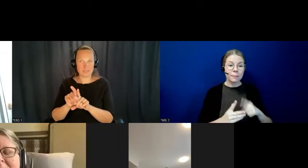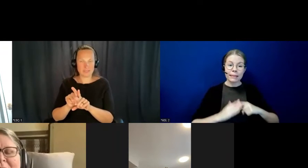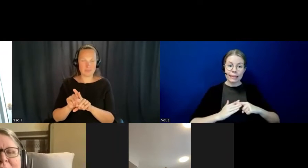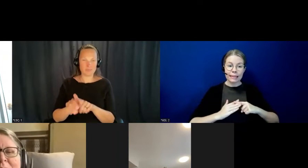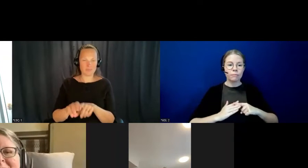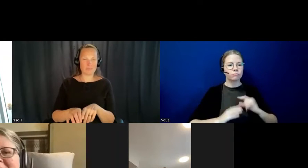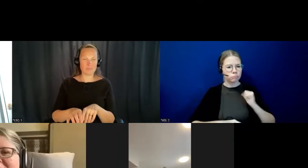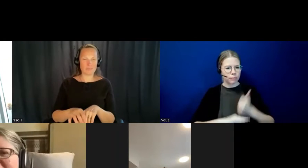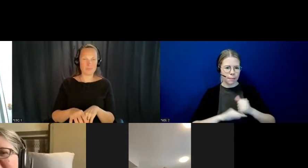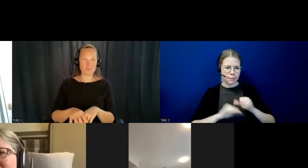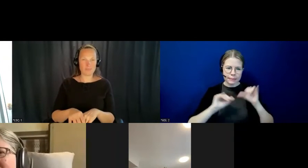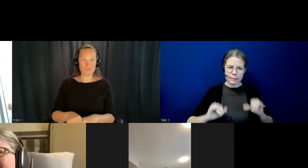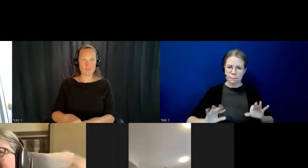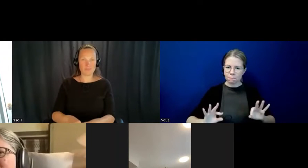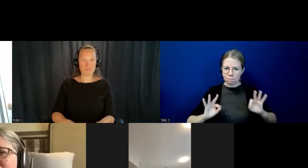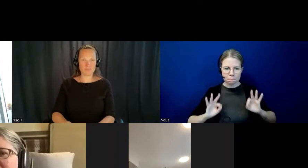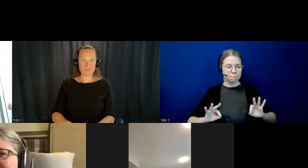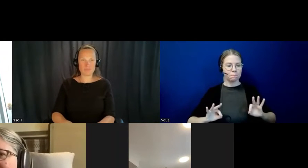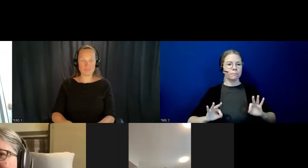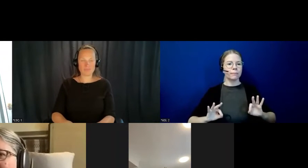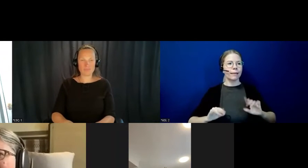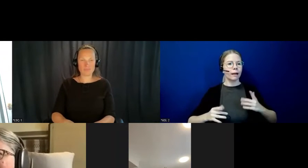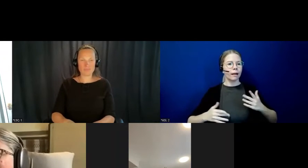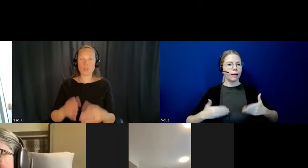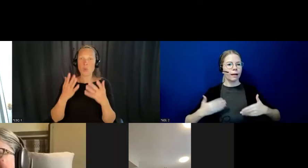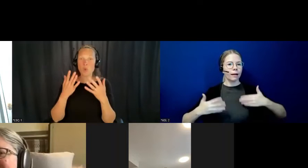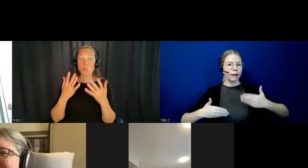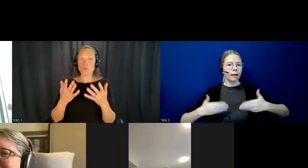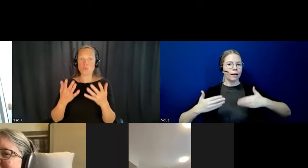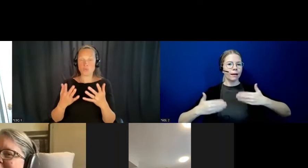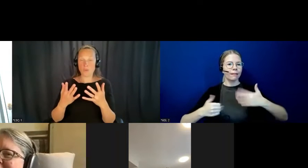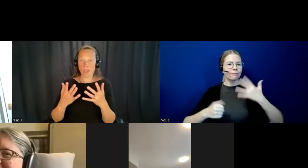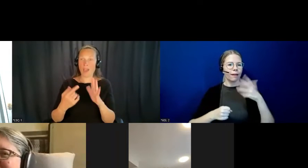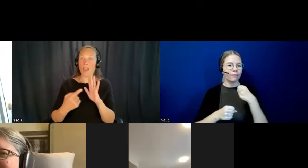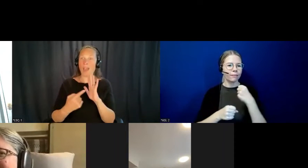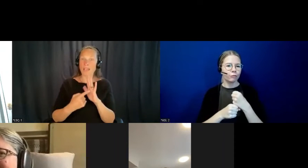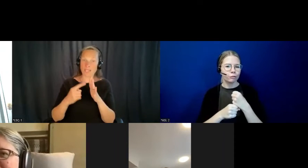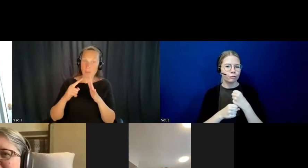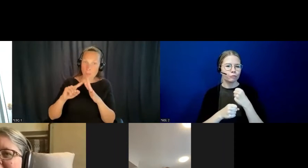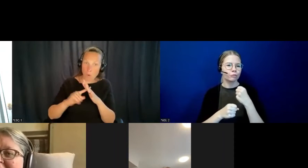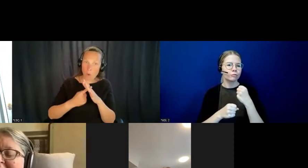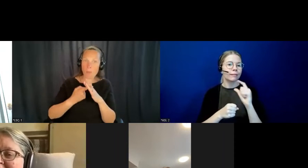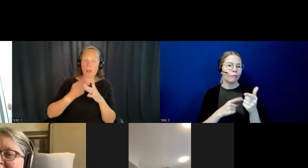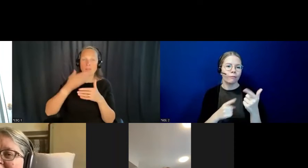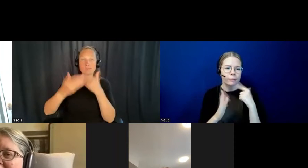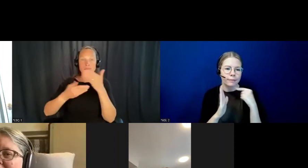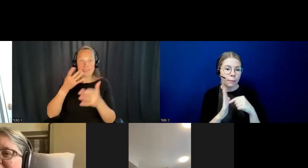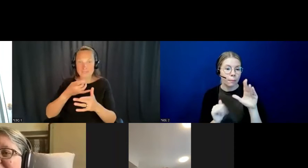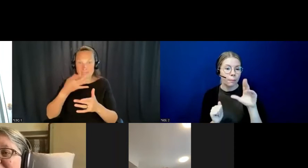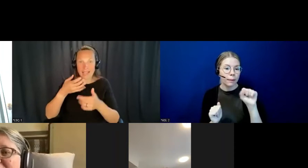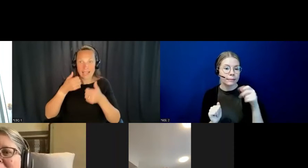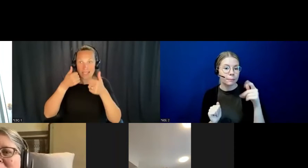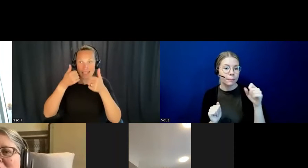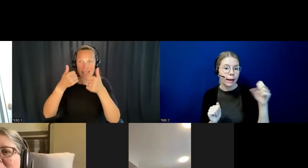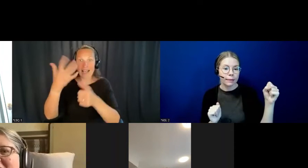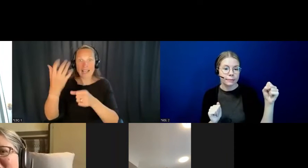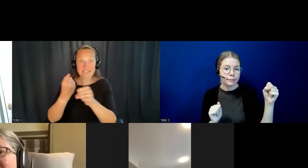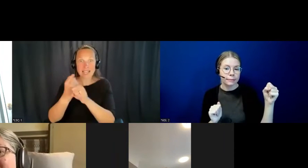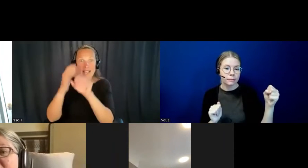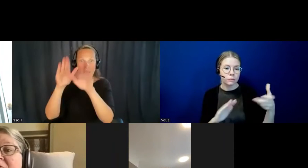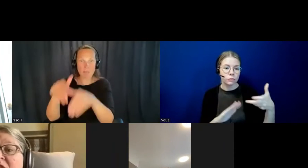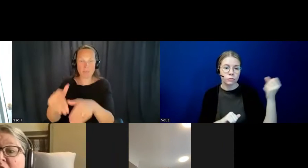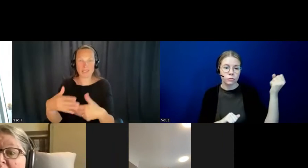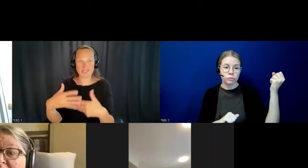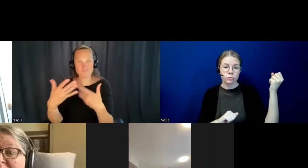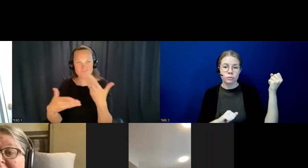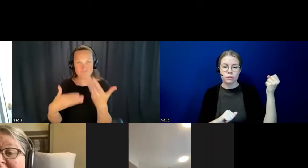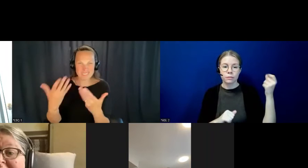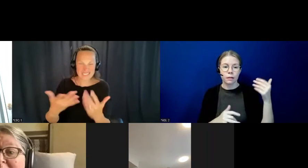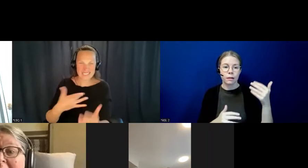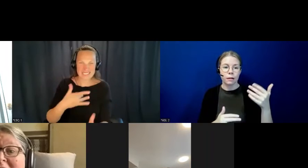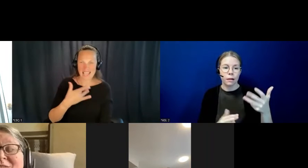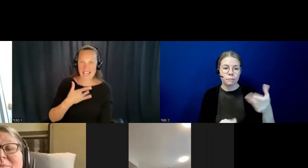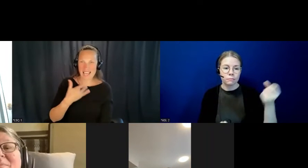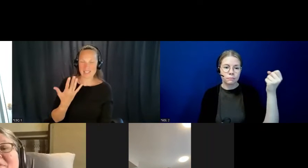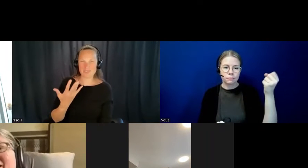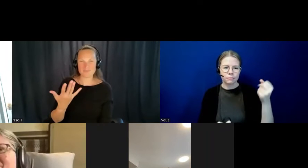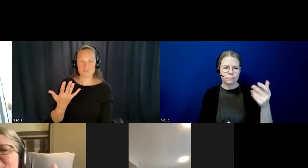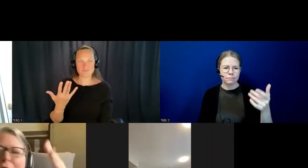BUT AFTER FIVE YEARS, THE BUS PASS GOES. NOBODY MADE THE FUSS IF $50 WAS TAKEN AWAY OR SOMETHING.